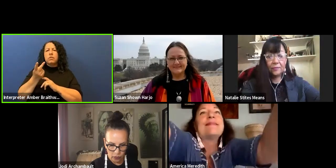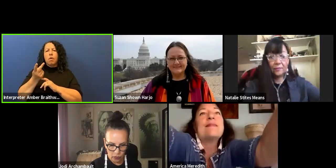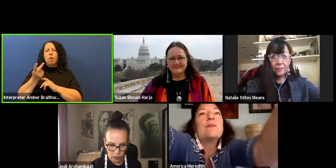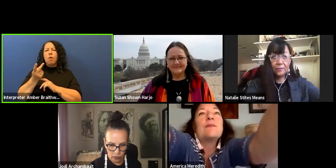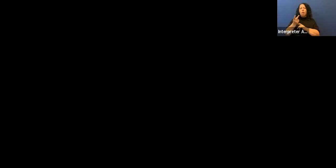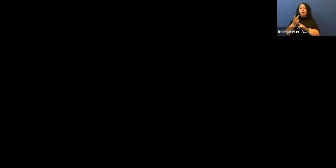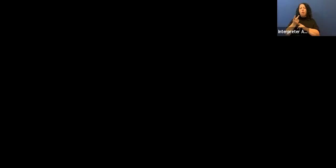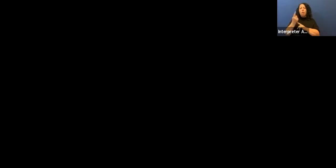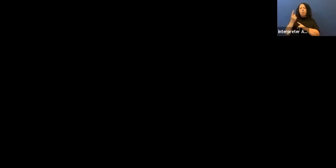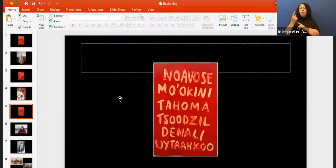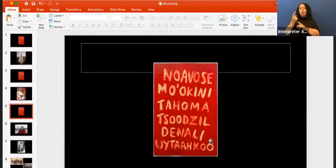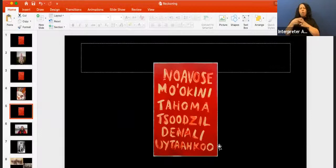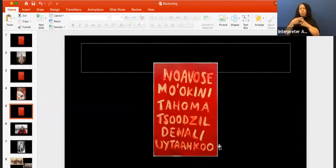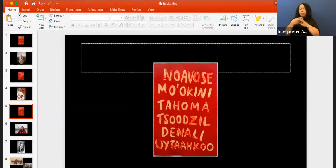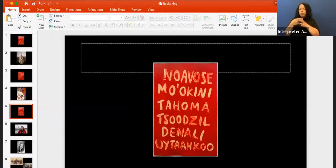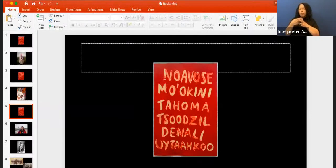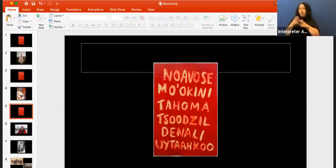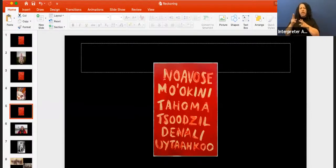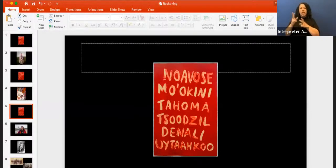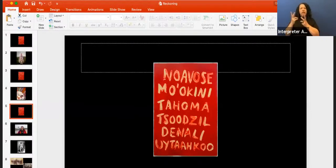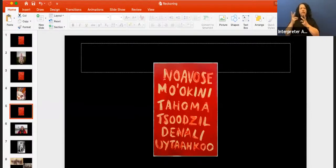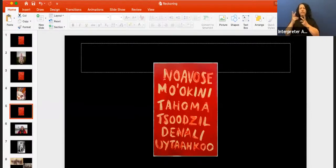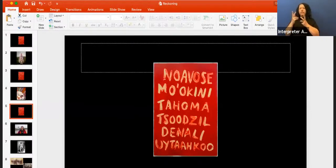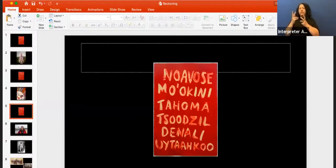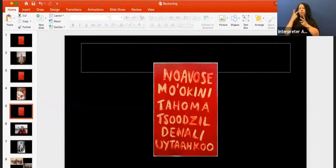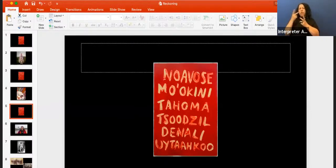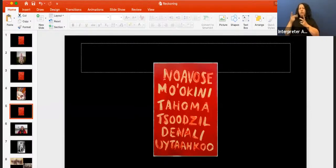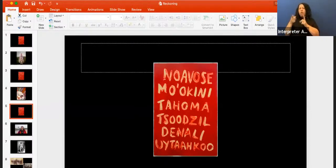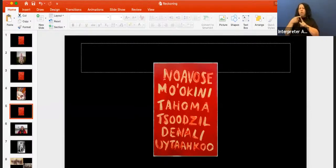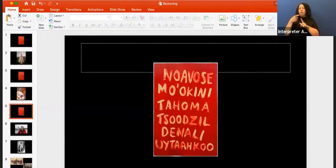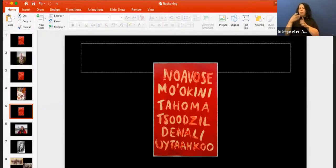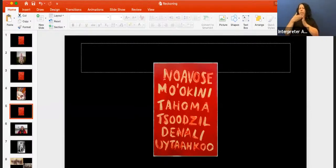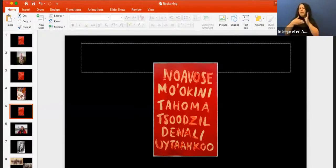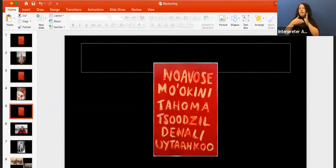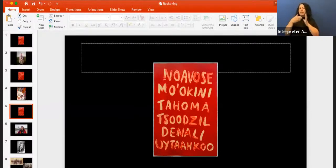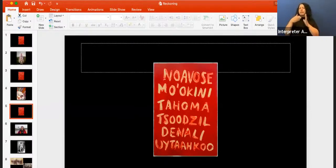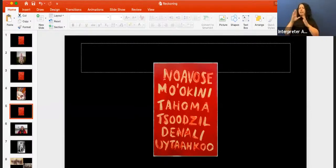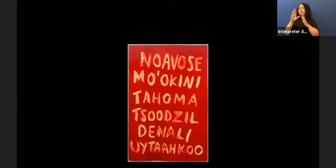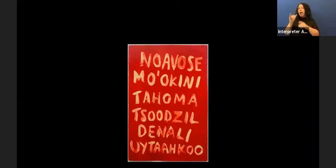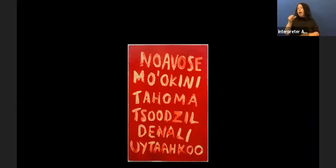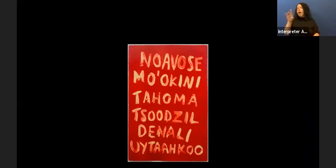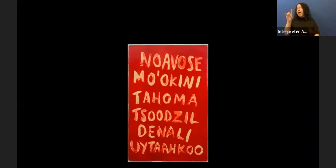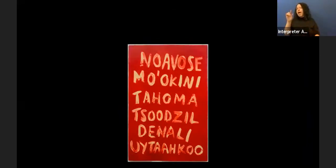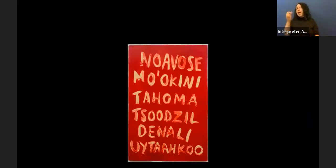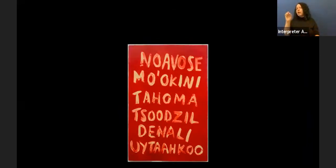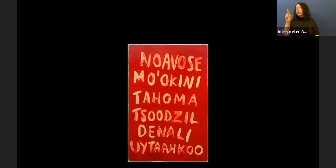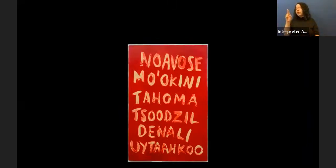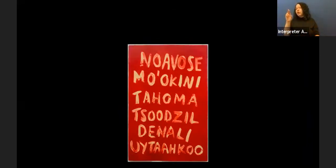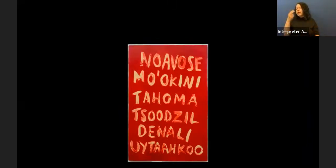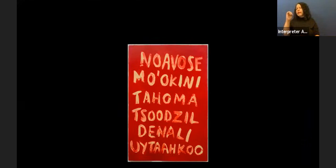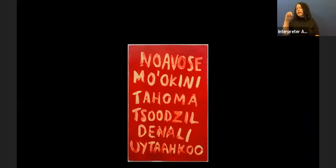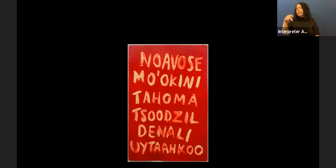from a piece by Edgar Heap of Birds - here we go - that